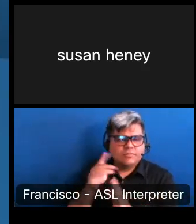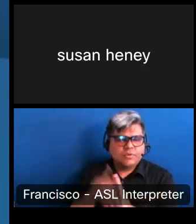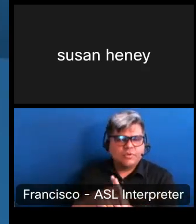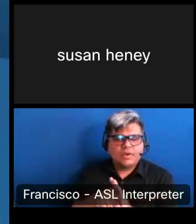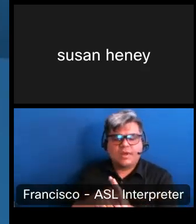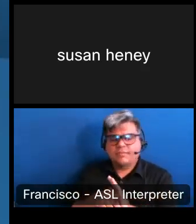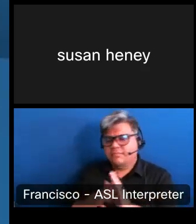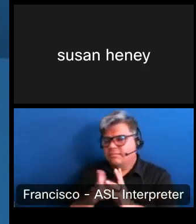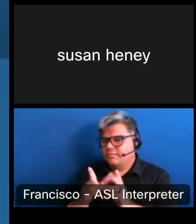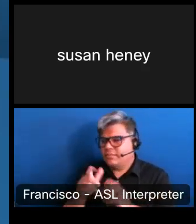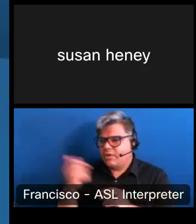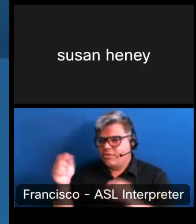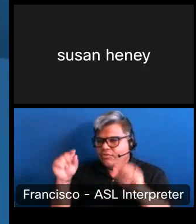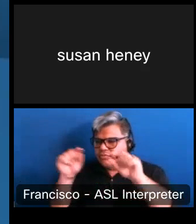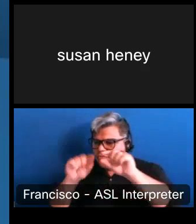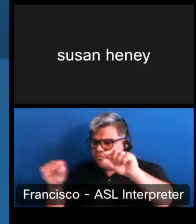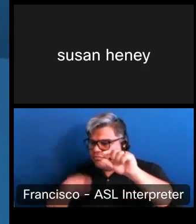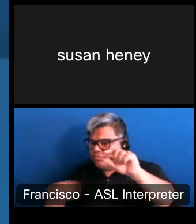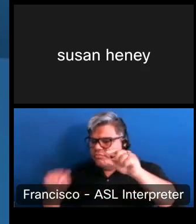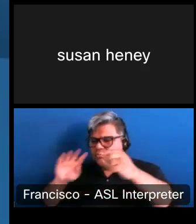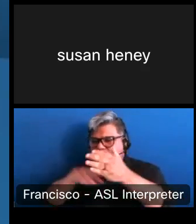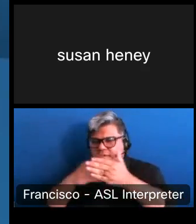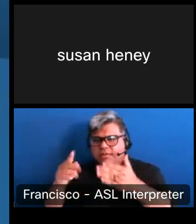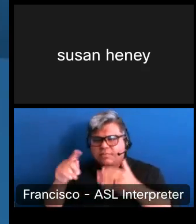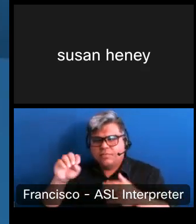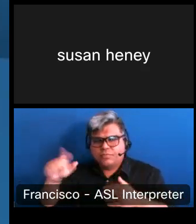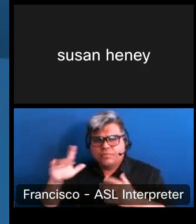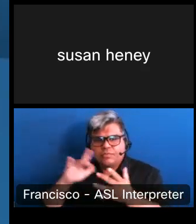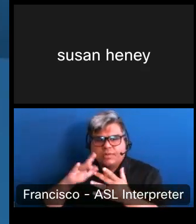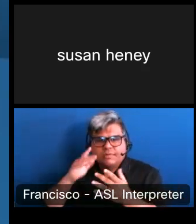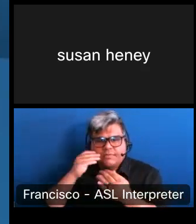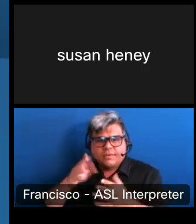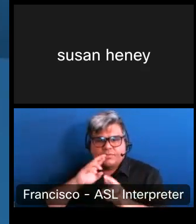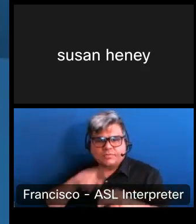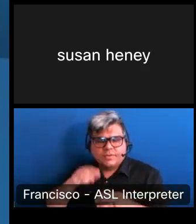data tables, contact information, respondent information, news releases, and more.